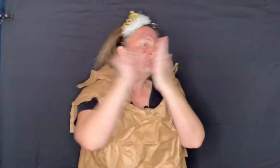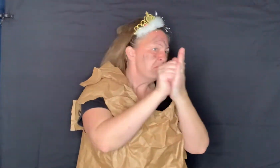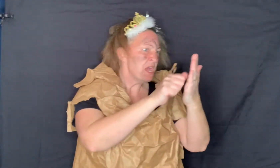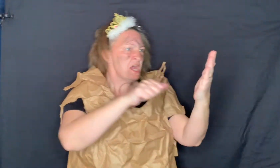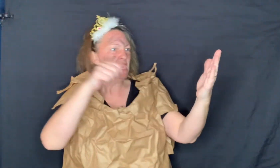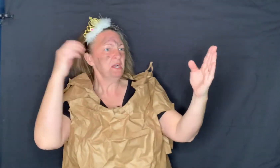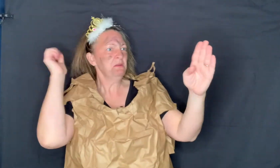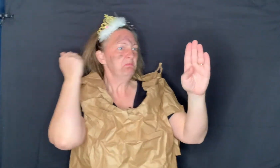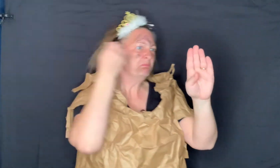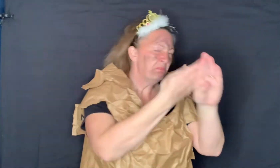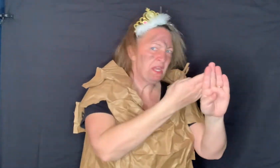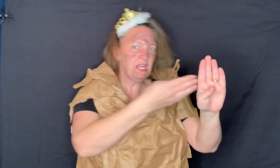Bang Bang Bang